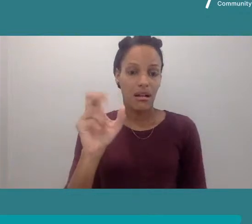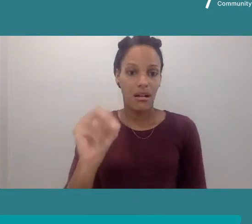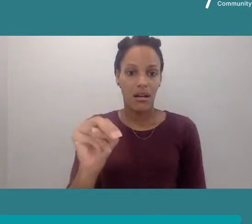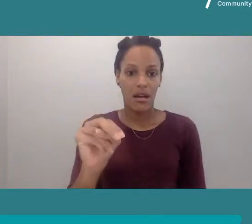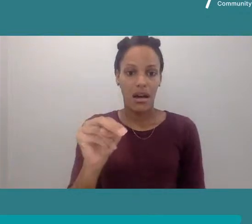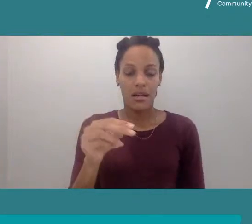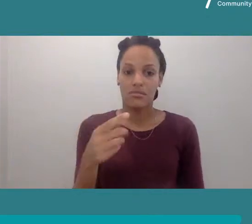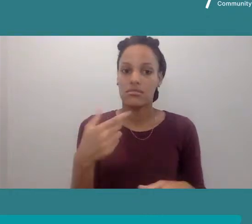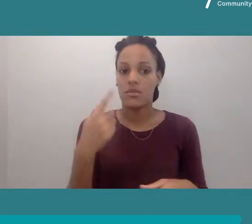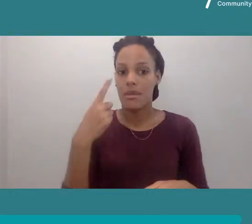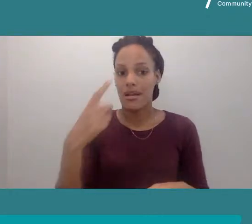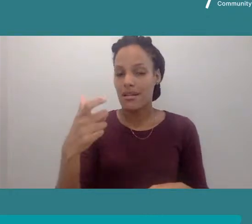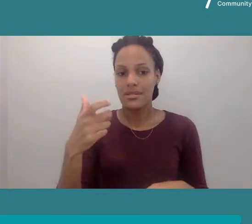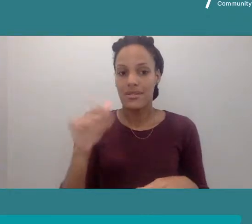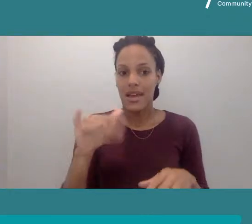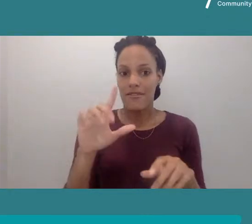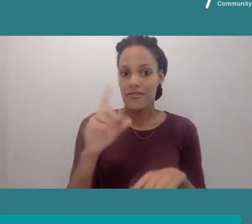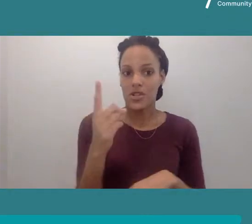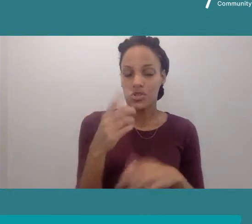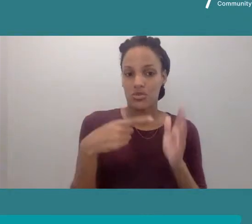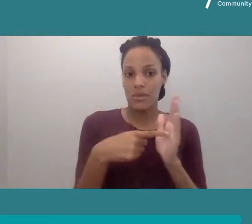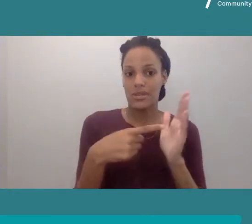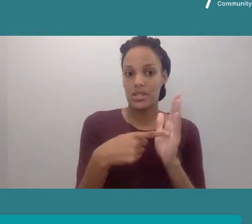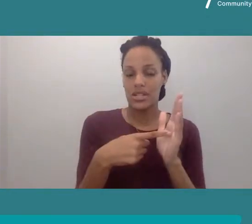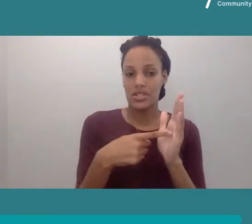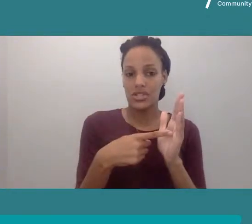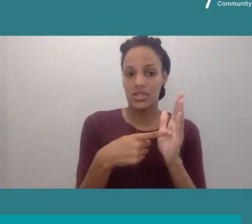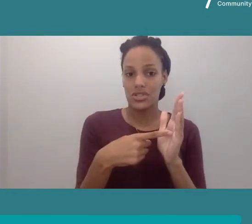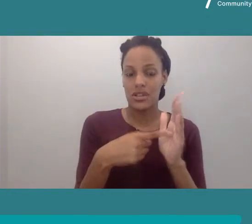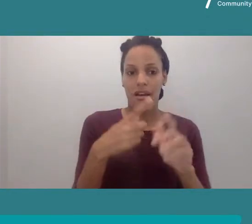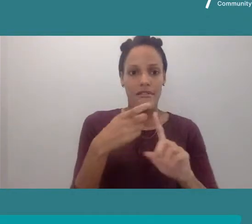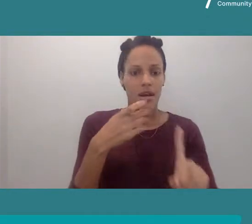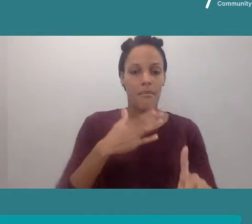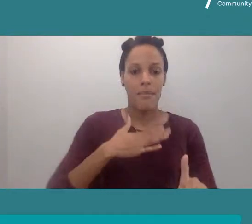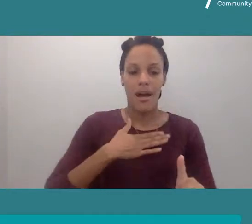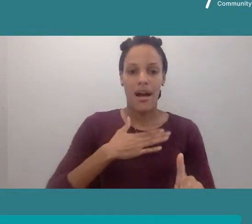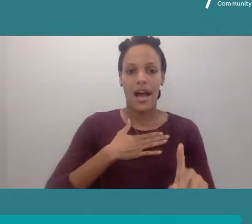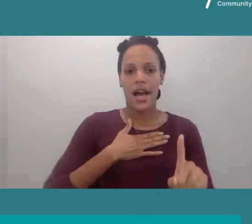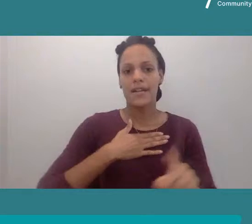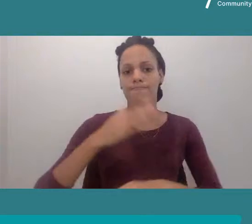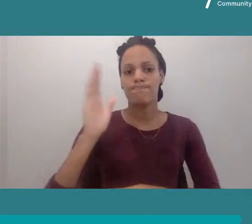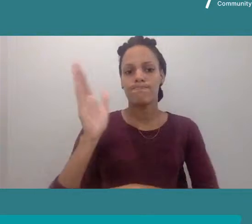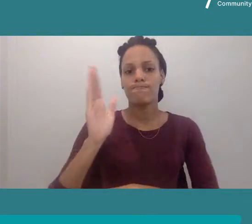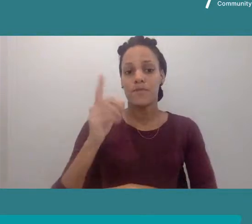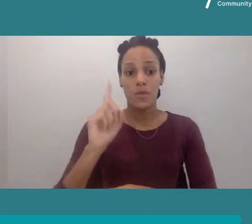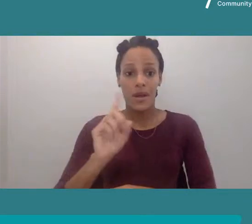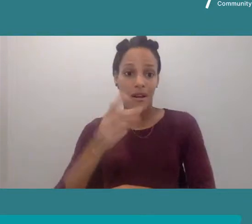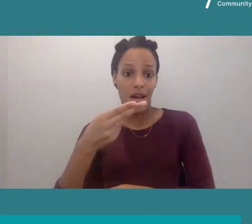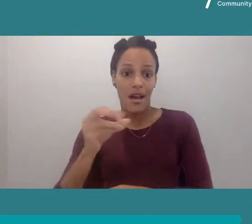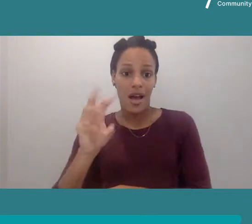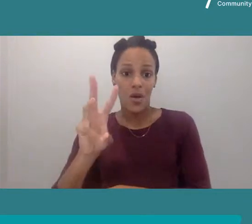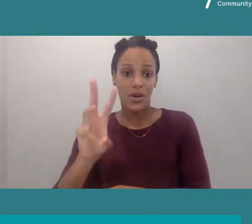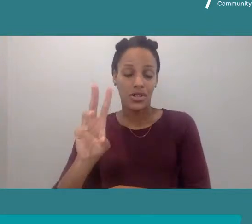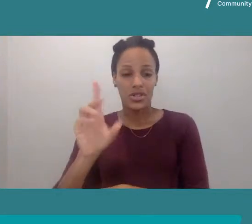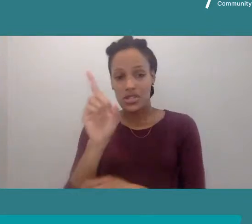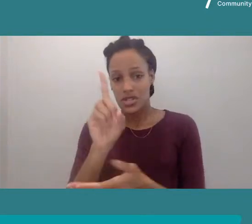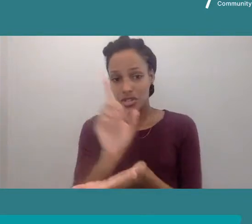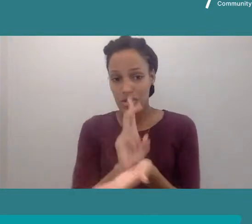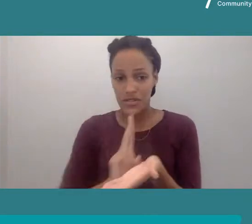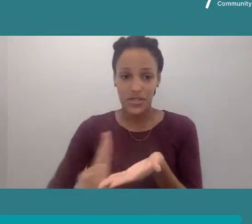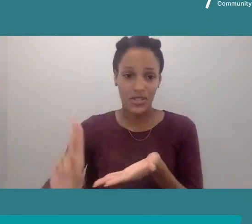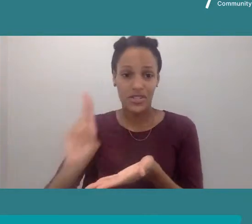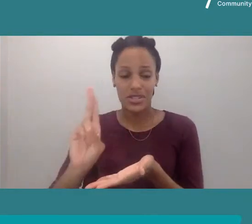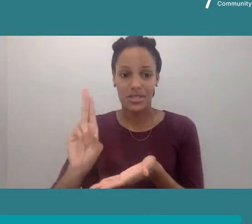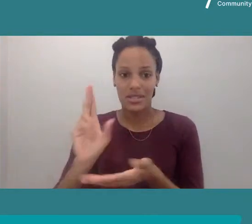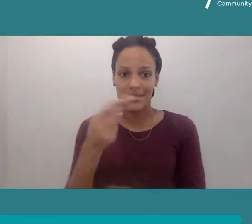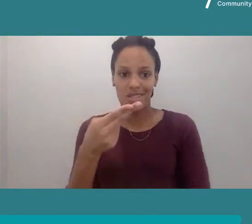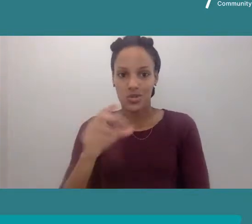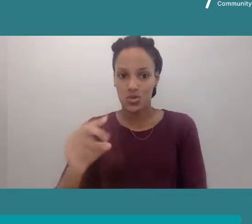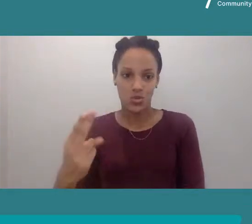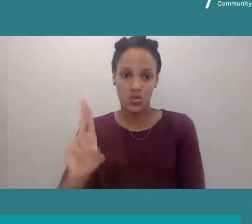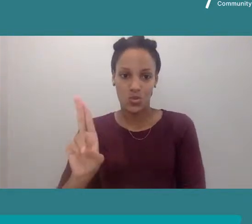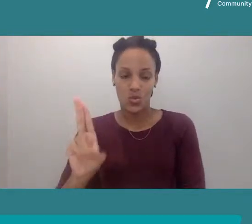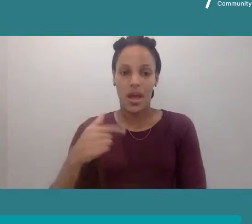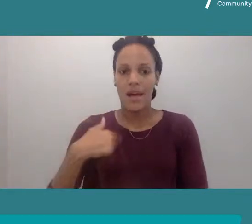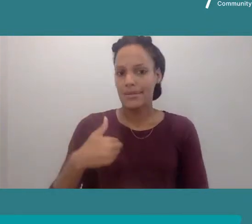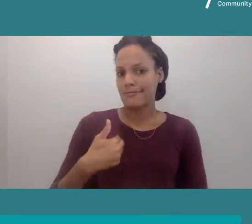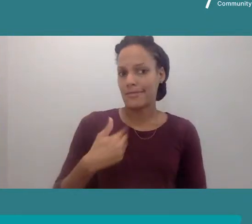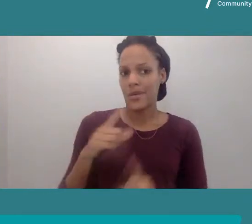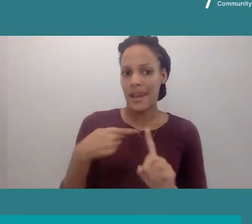based on my dissertation at Howard University. I was very young when I did my PhD, only 23